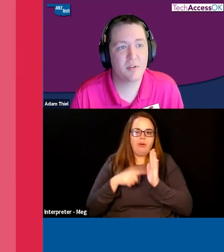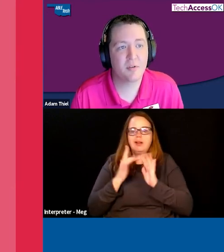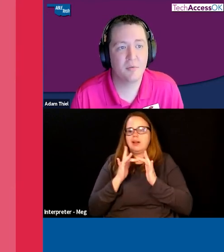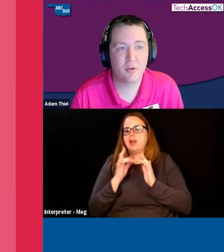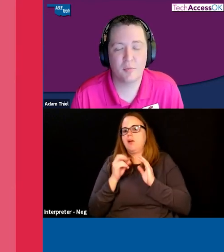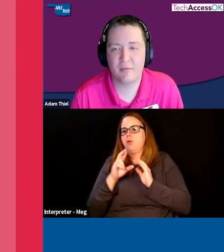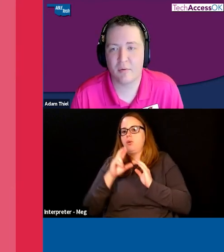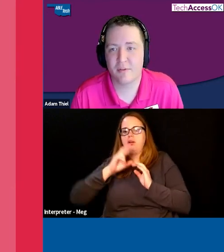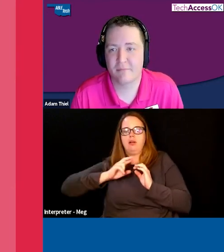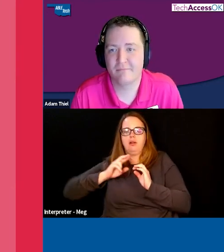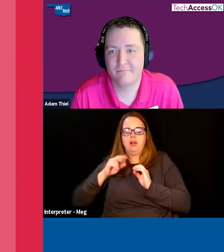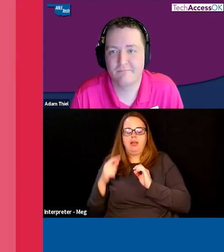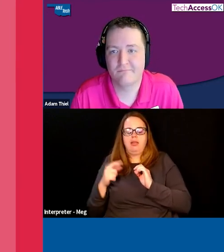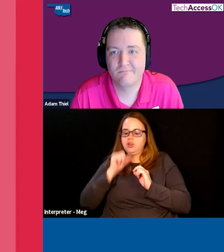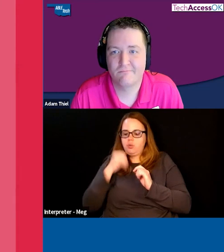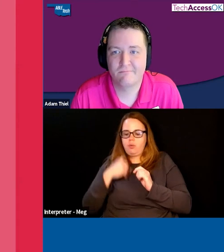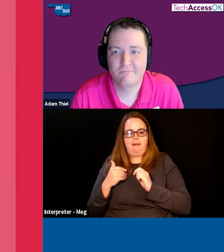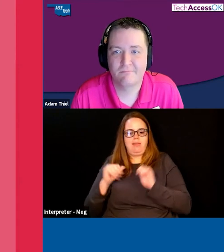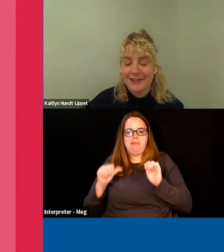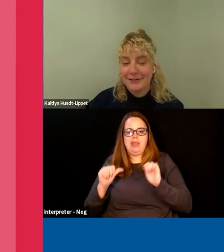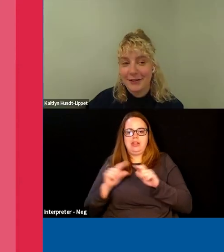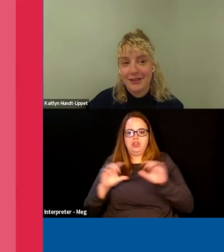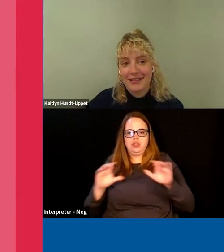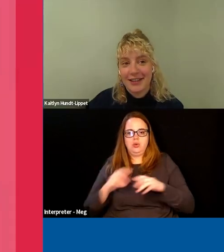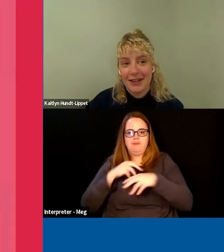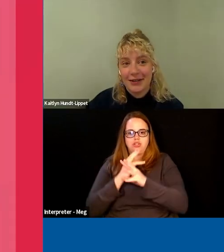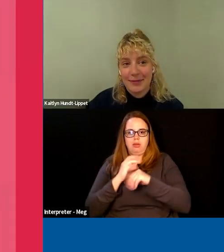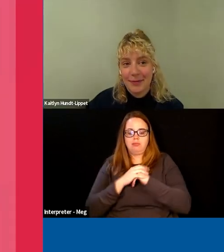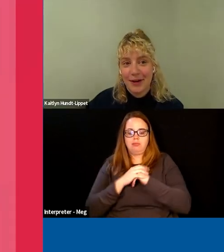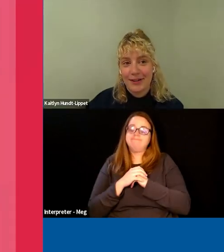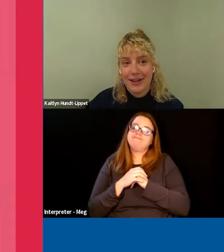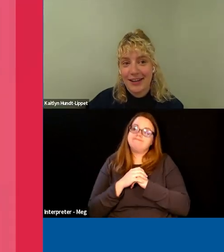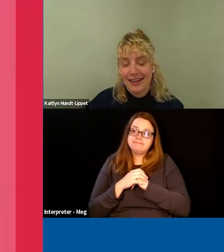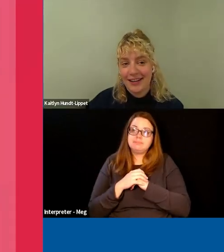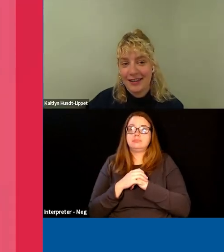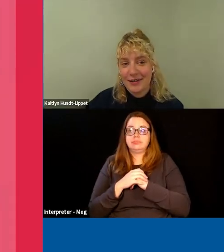through virtual platforms? That's really difficult, I'm not gonna lie.